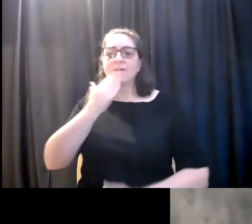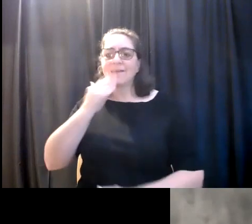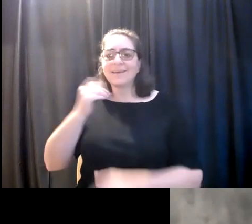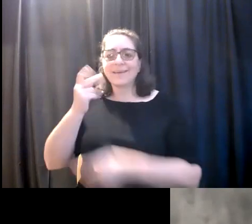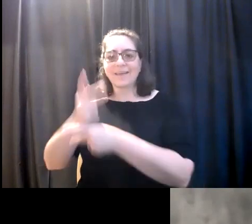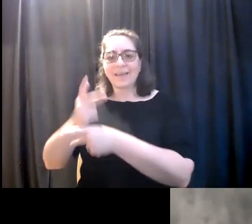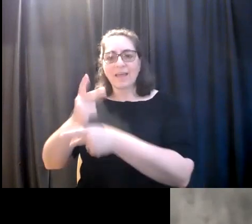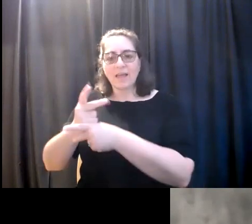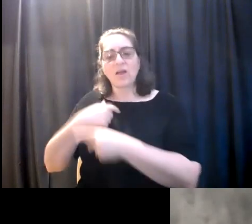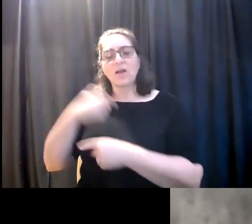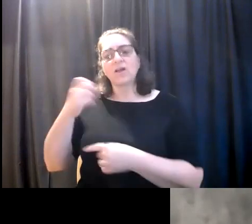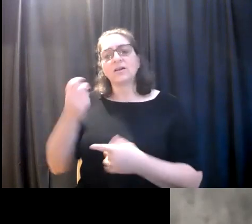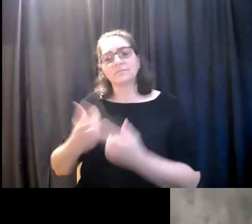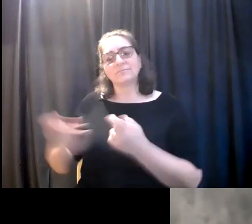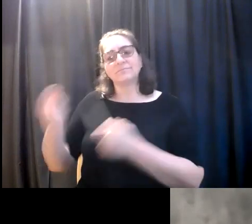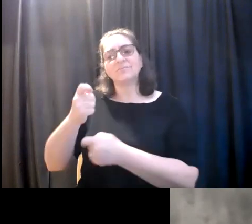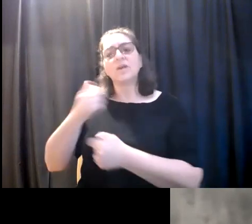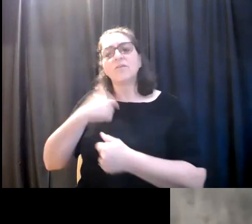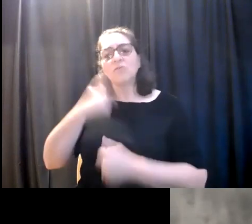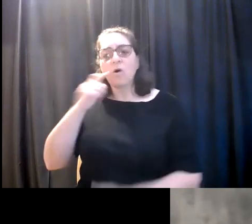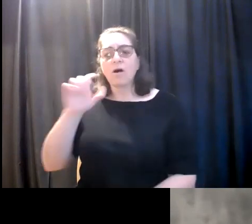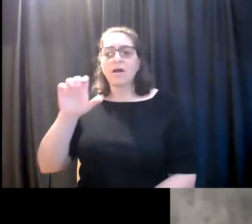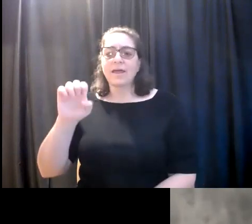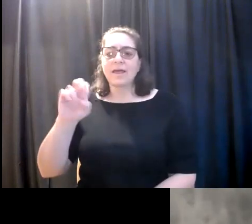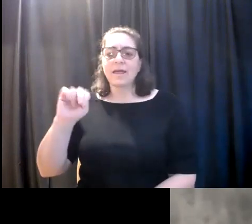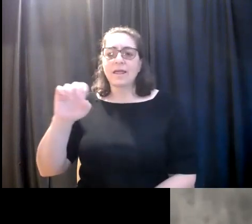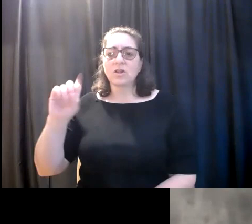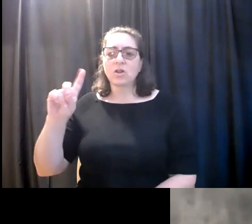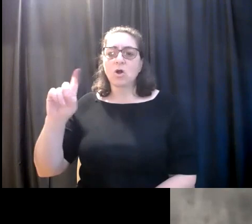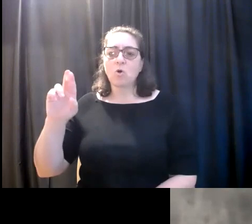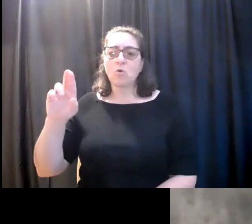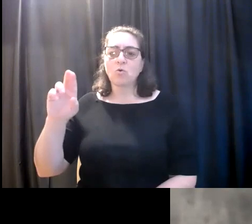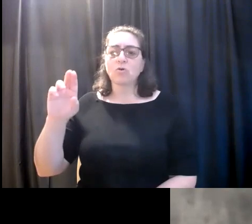safety and doctor's fist, how to access captioning for virtual visits, and more.